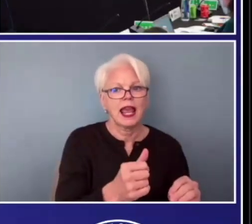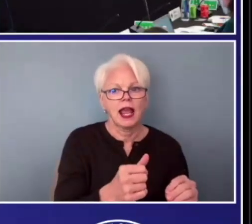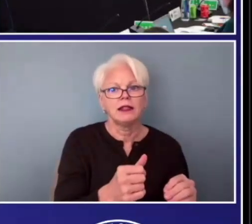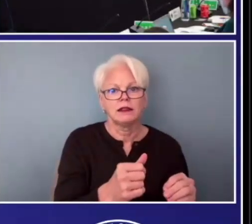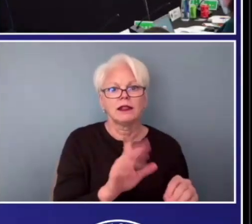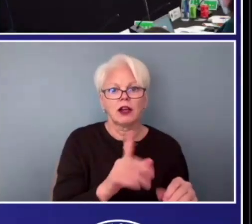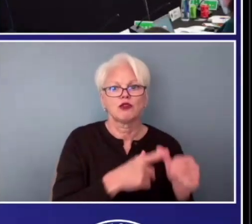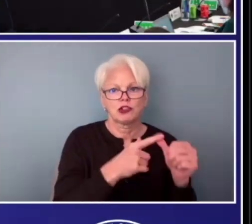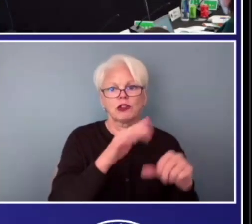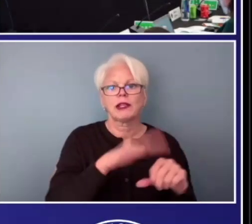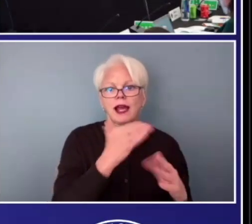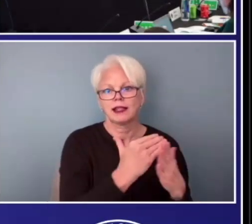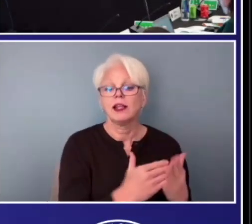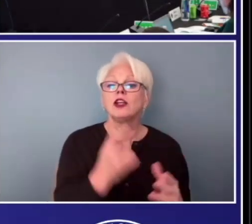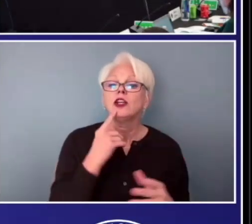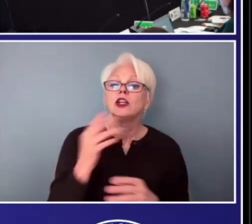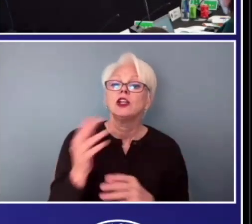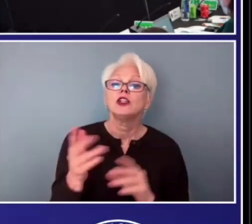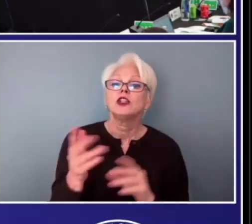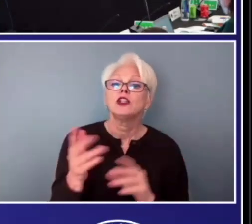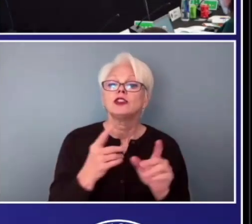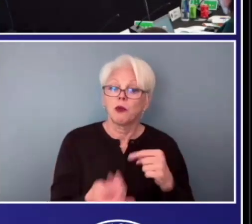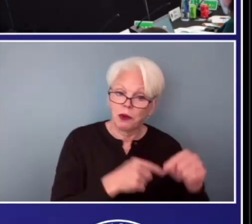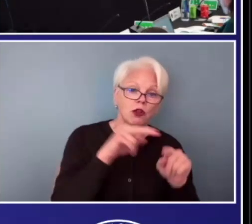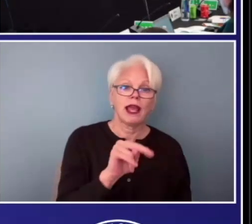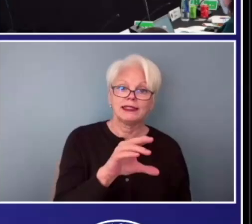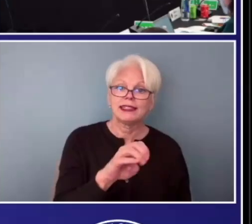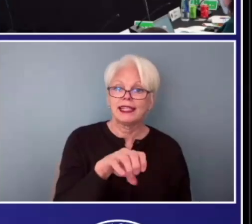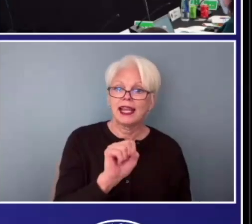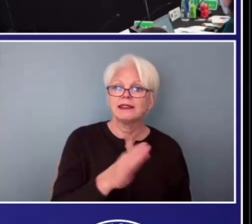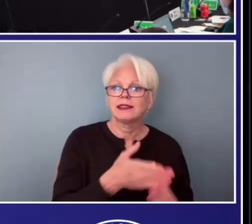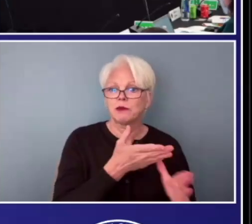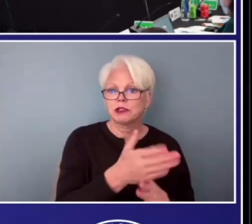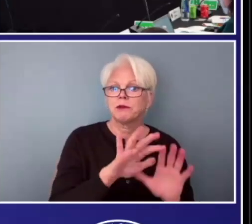back to NCEES, which was the primary entity responsible for the development of the